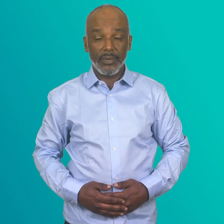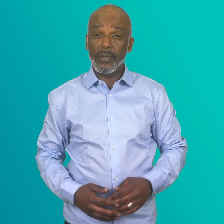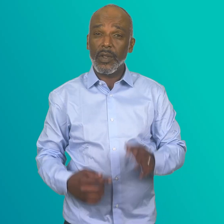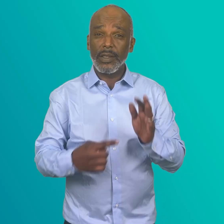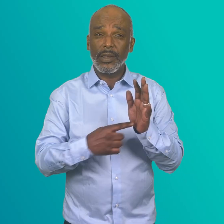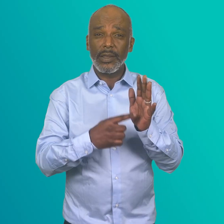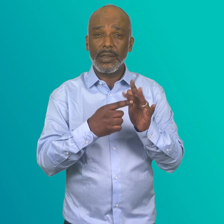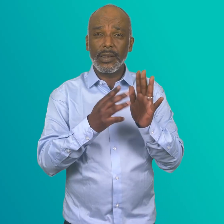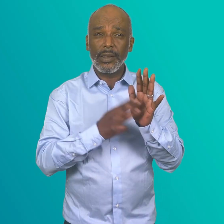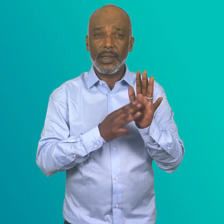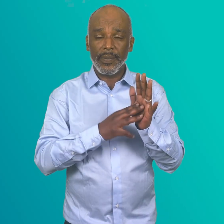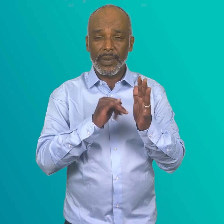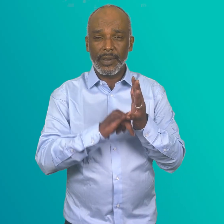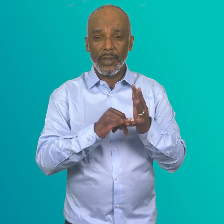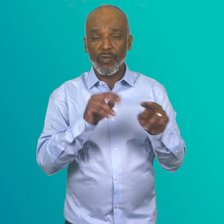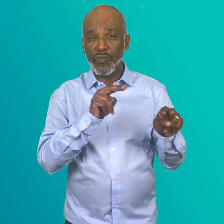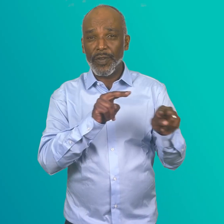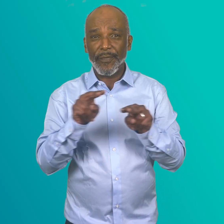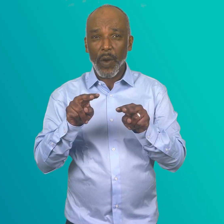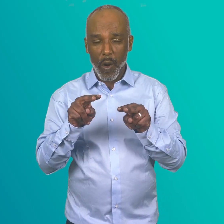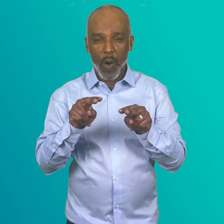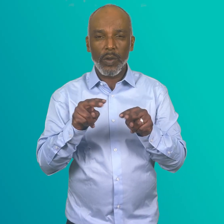Timms Review